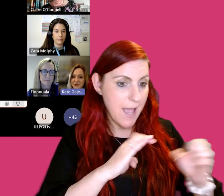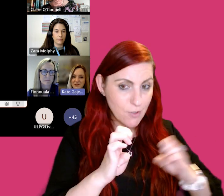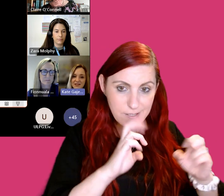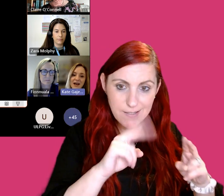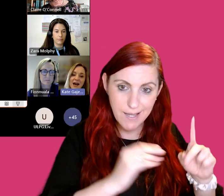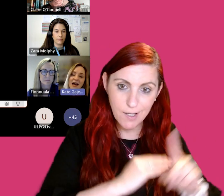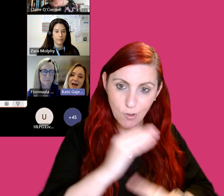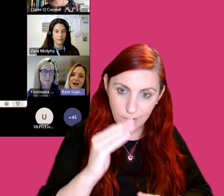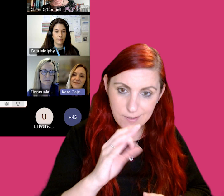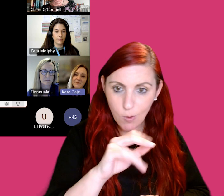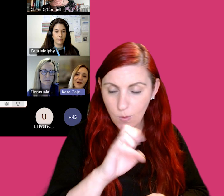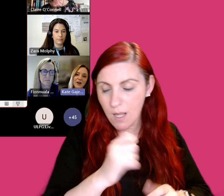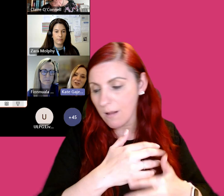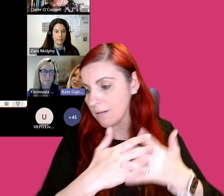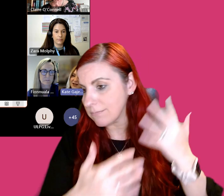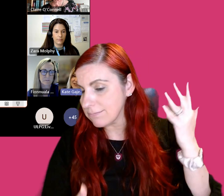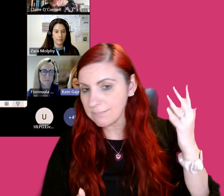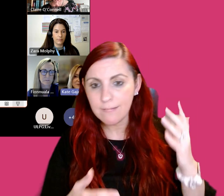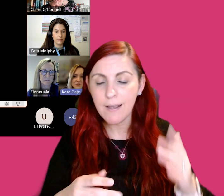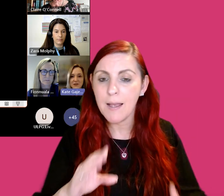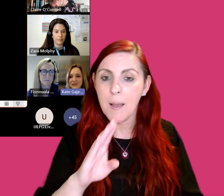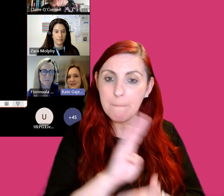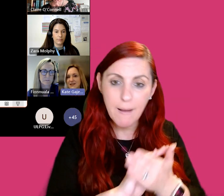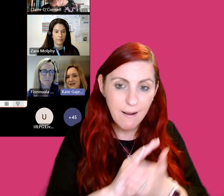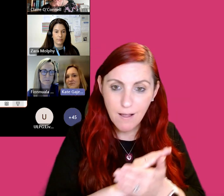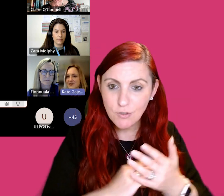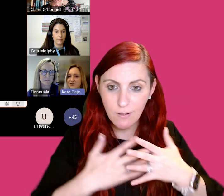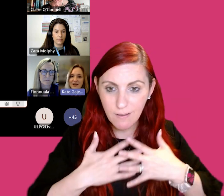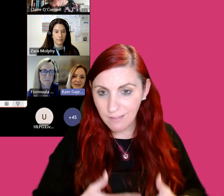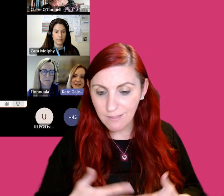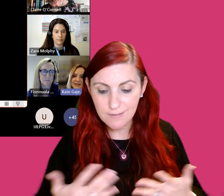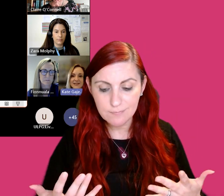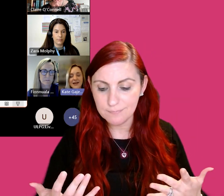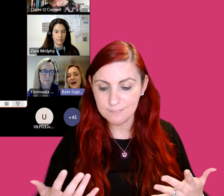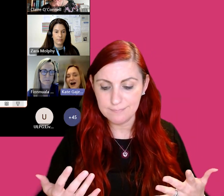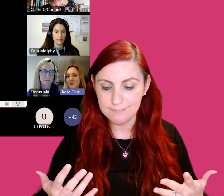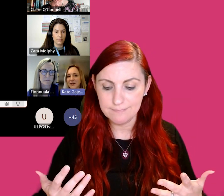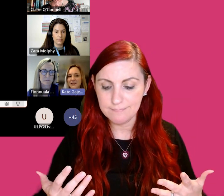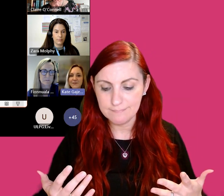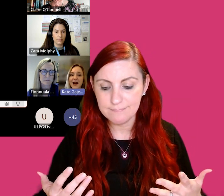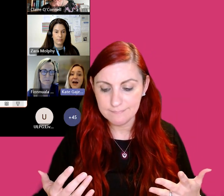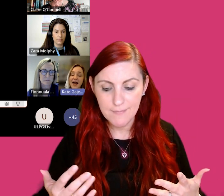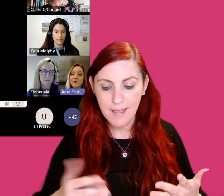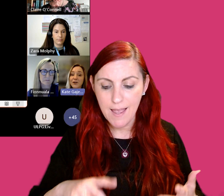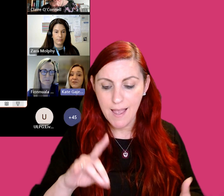reduce it um biological aspects so too little sleep stress and illness hypoglycemia and one